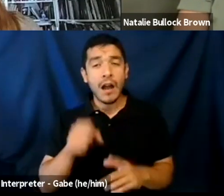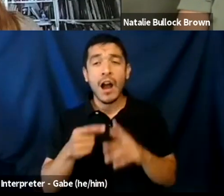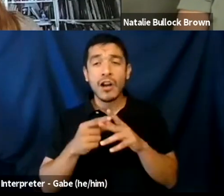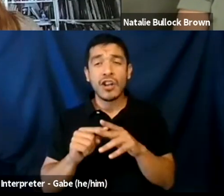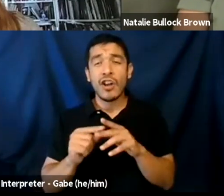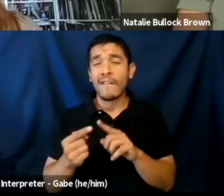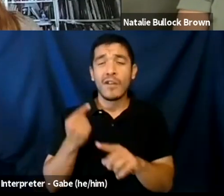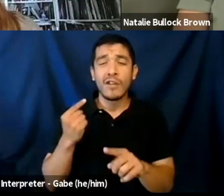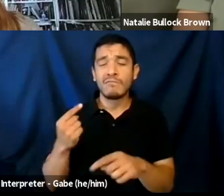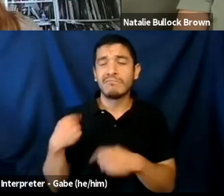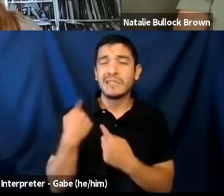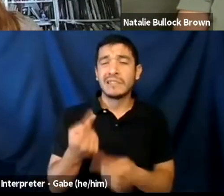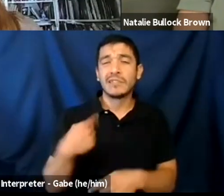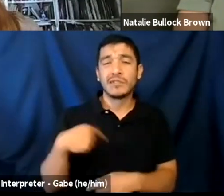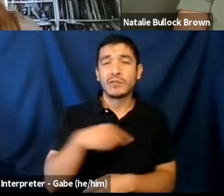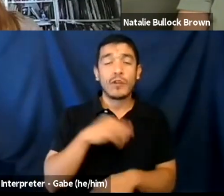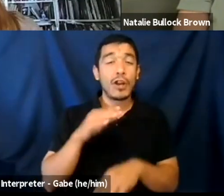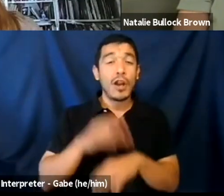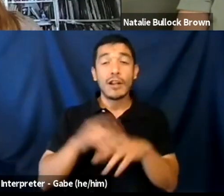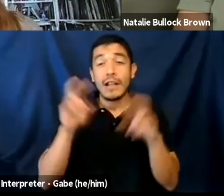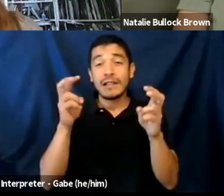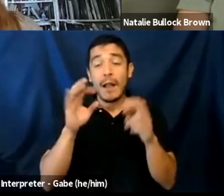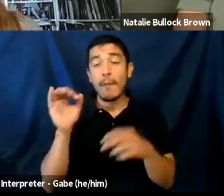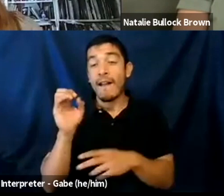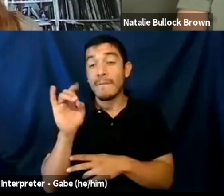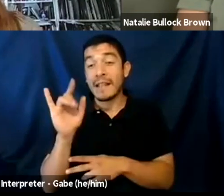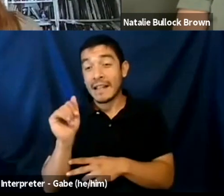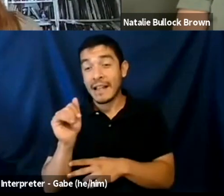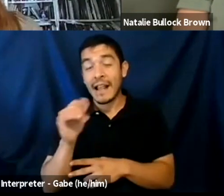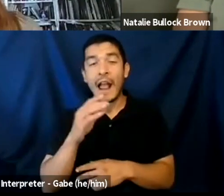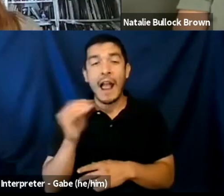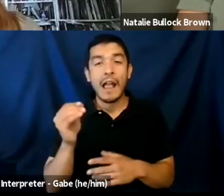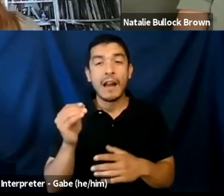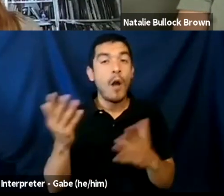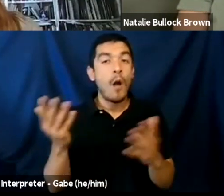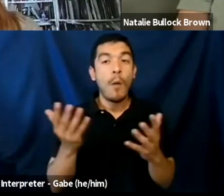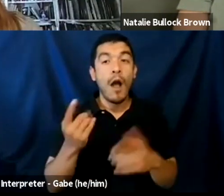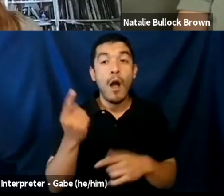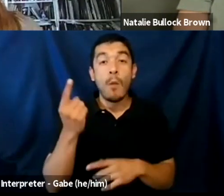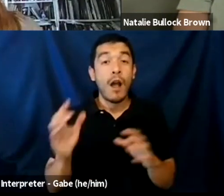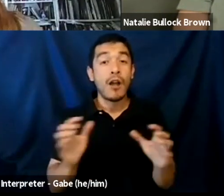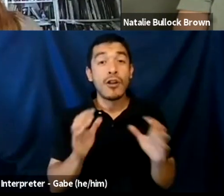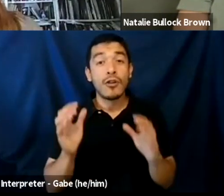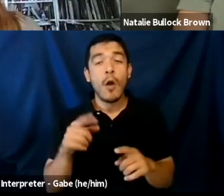since we're on the topic of media and just like what one does when interviewing folks